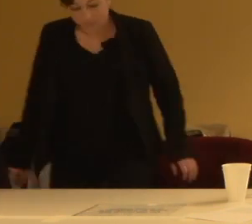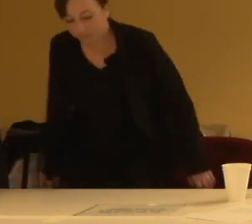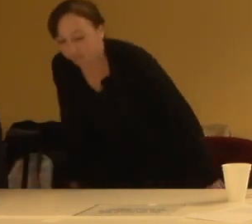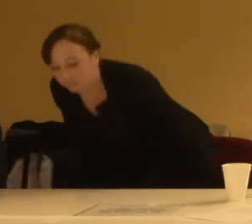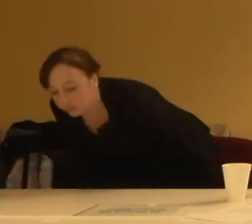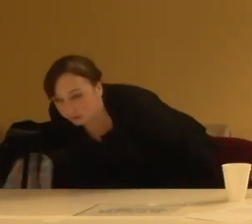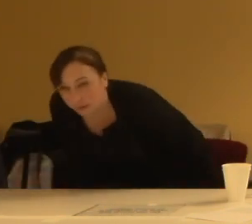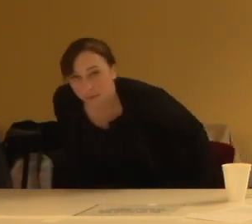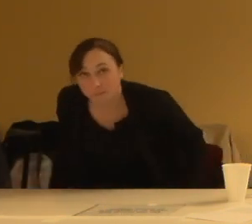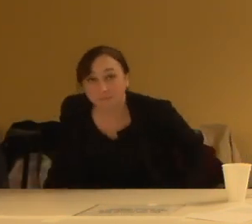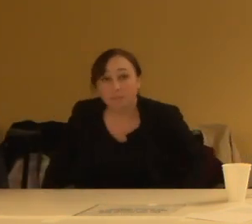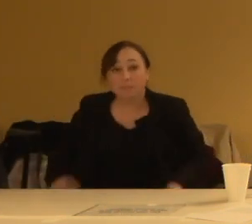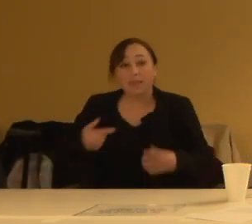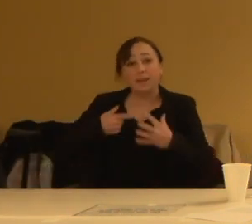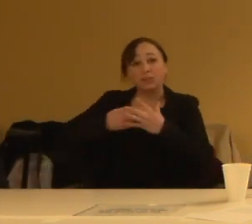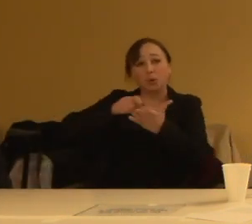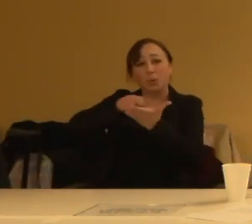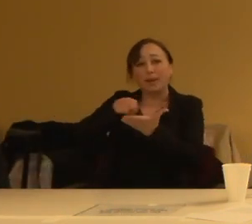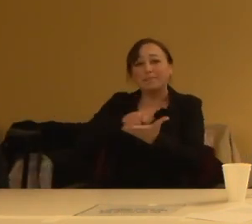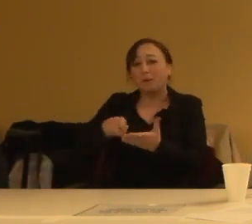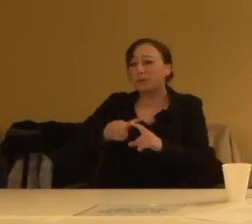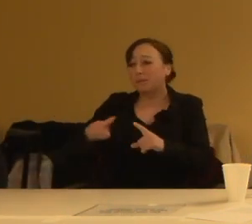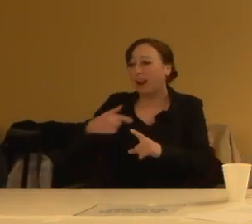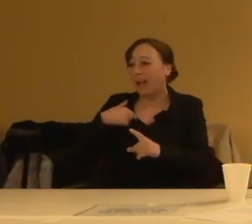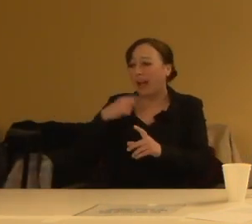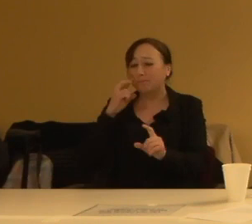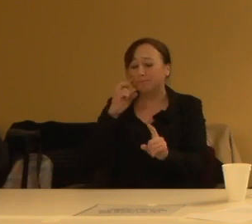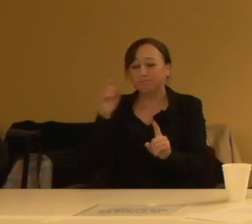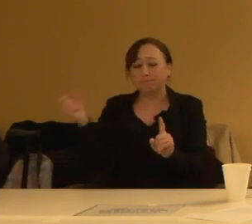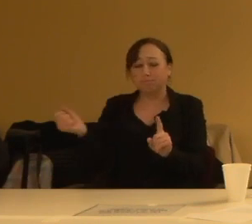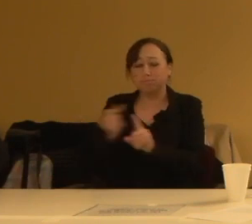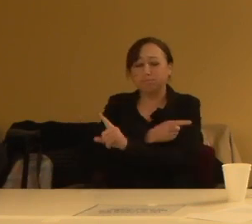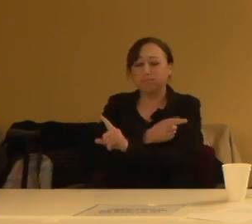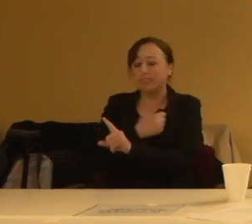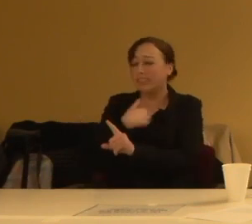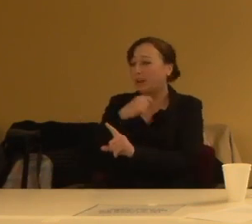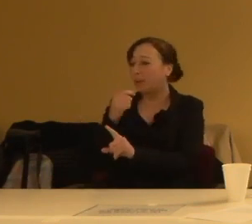And so, would you repeat your question again, because I don't think I have the first half of the question.